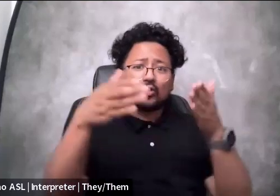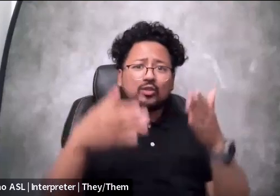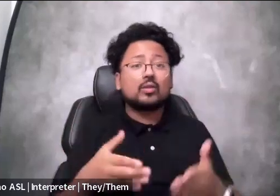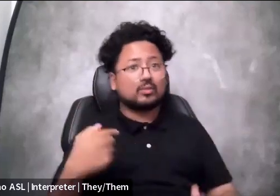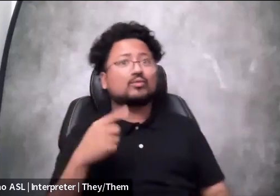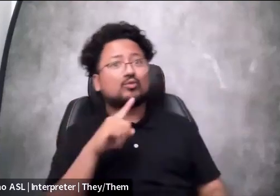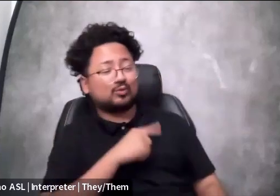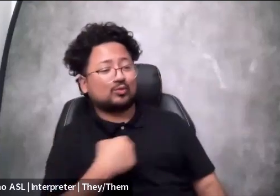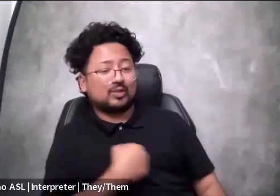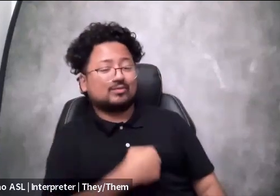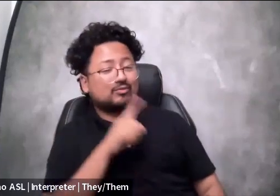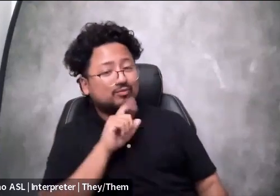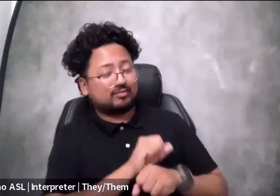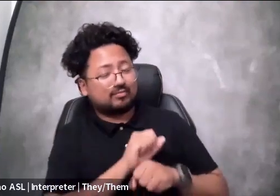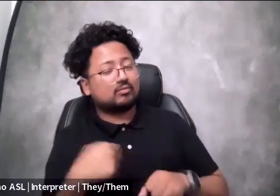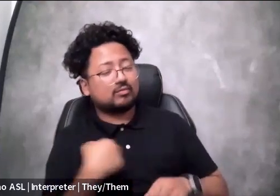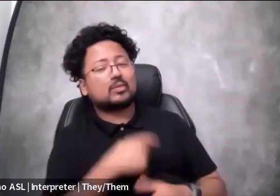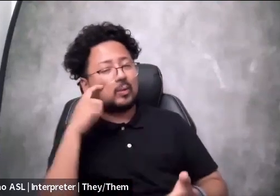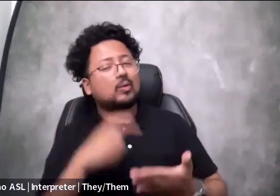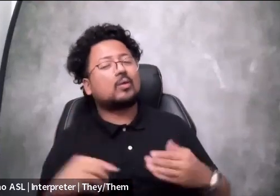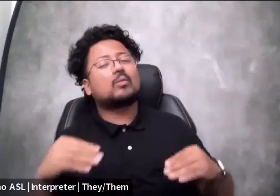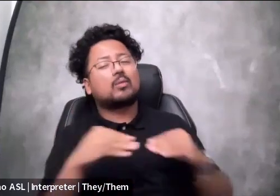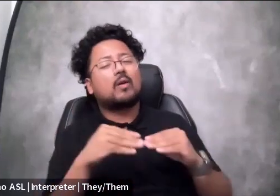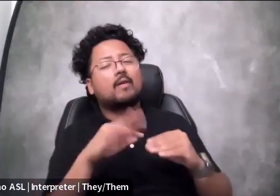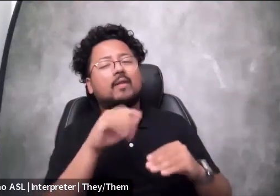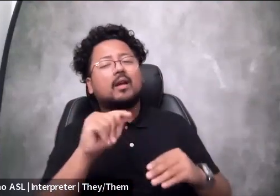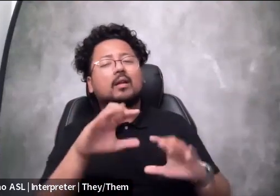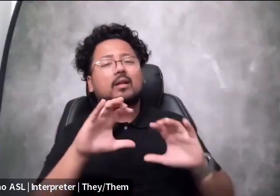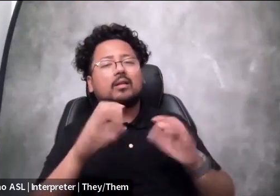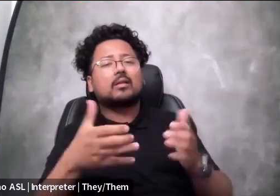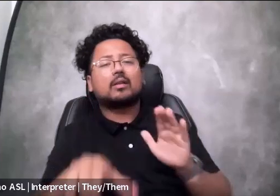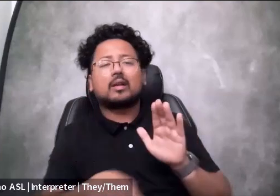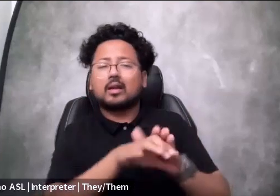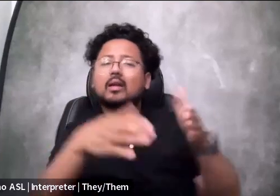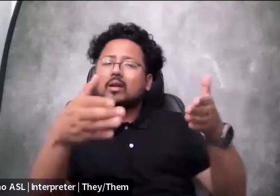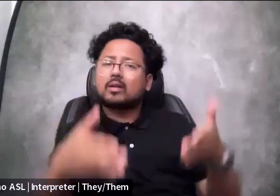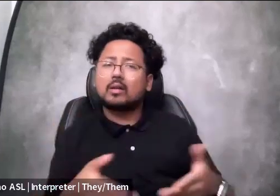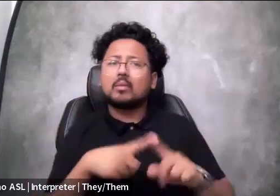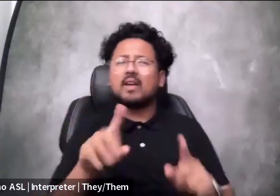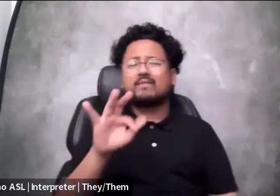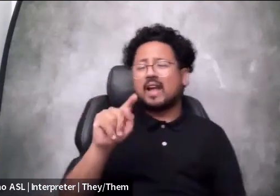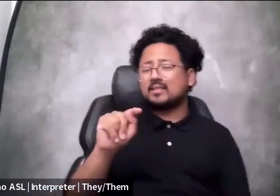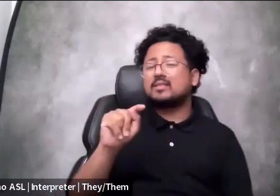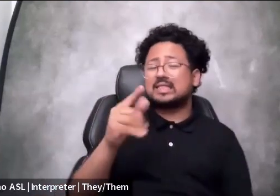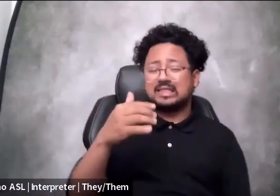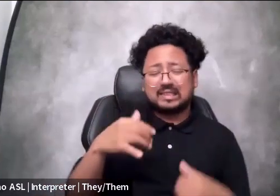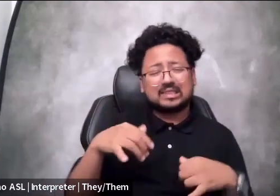We are, we do. We are starting to see more fat characters. But I will say fat is still such a standin for